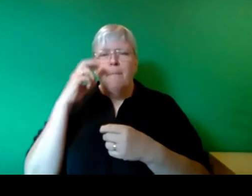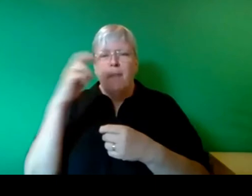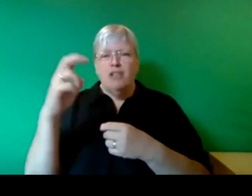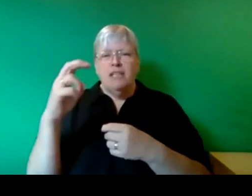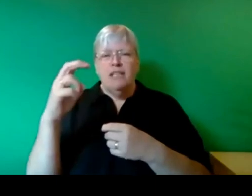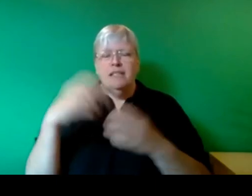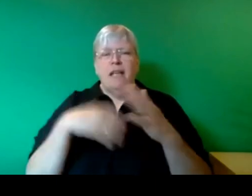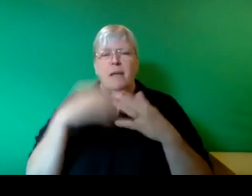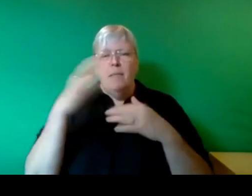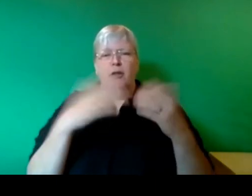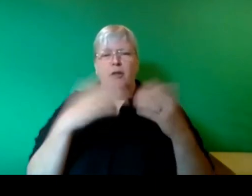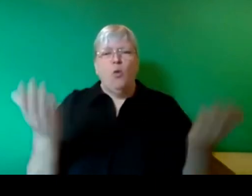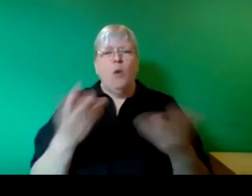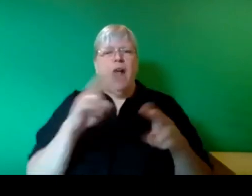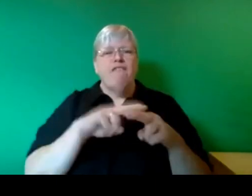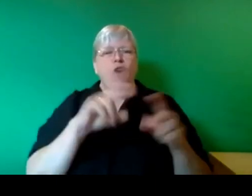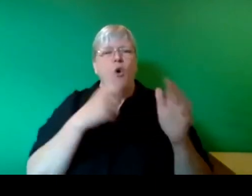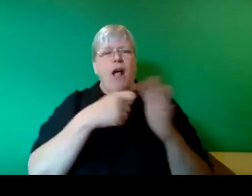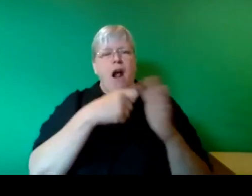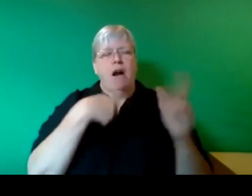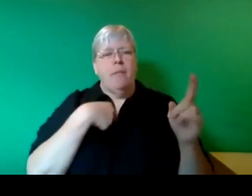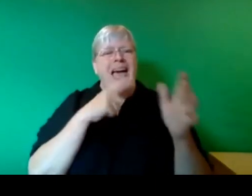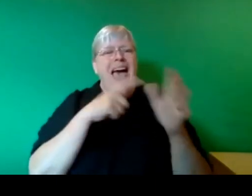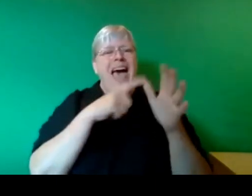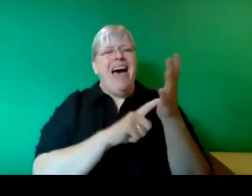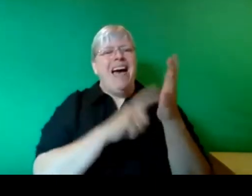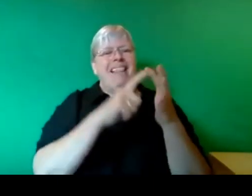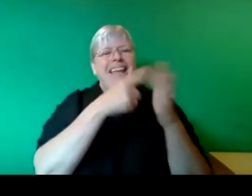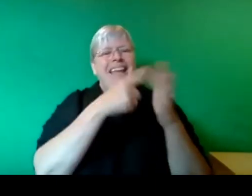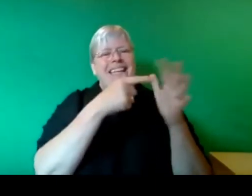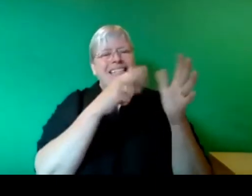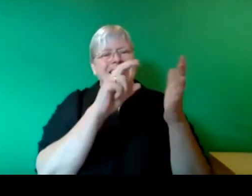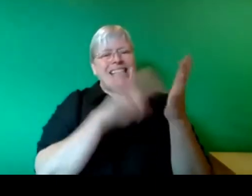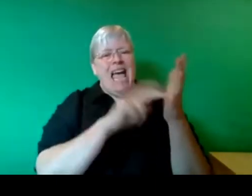by Alexander Dennis. I'd like to think that the Commission at least helped nudge that and support